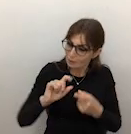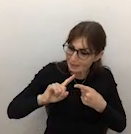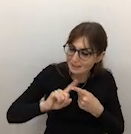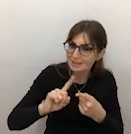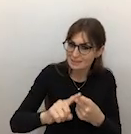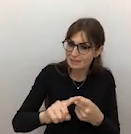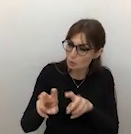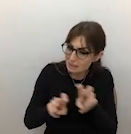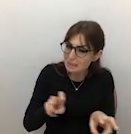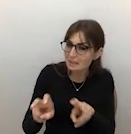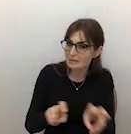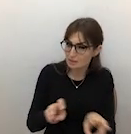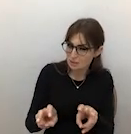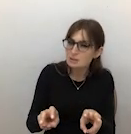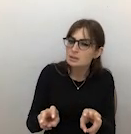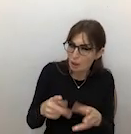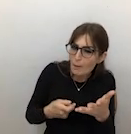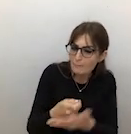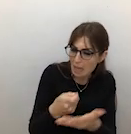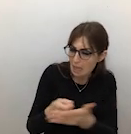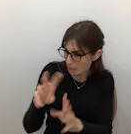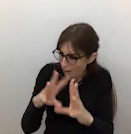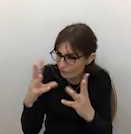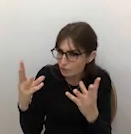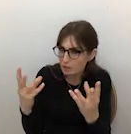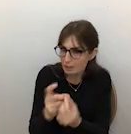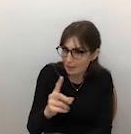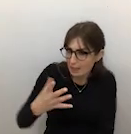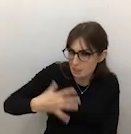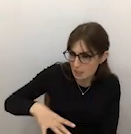to continue its activities, pay its debts as they fall due,